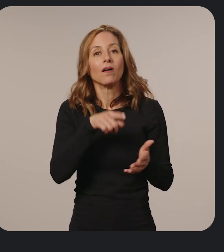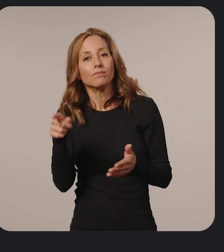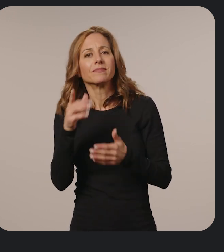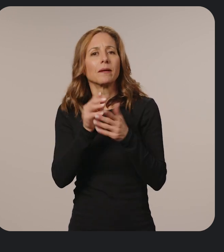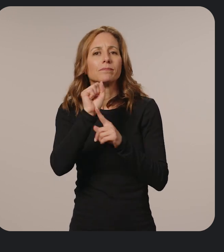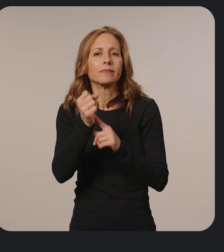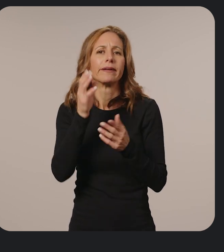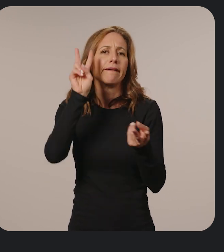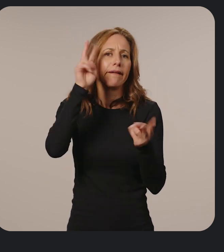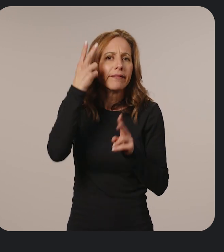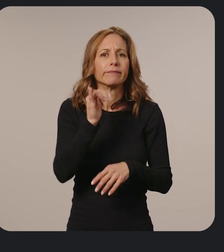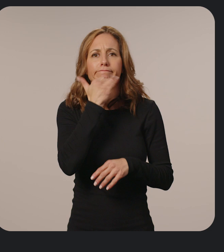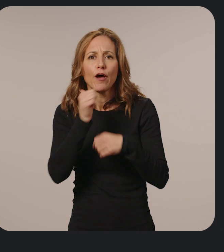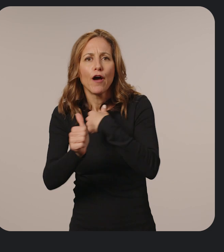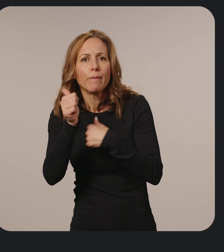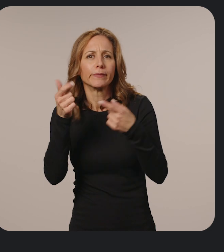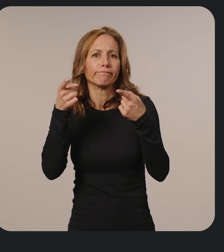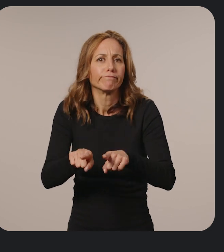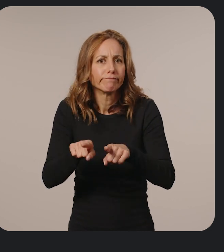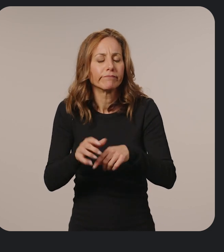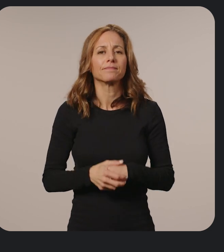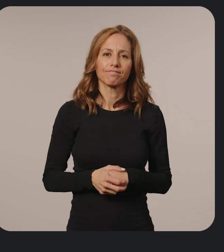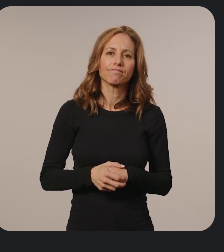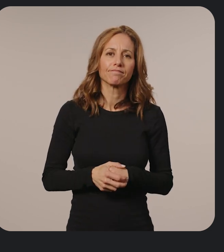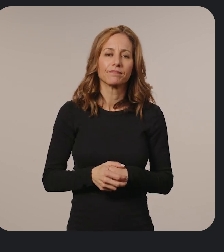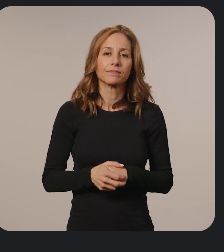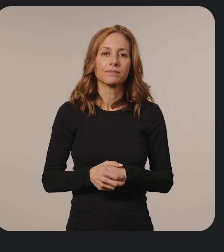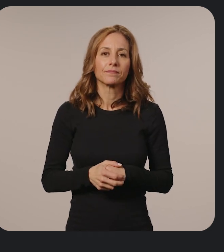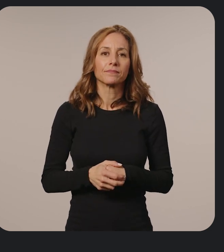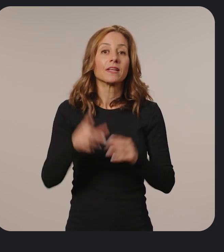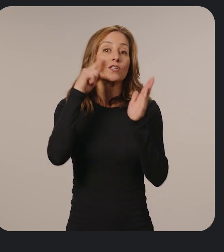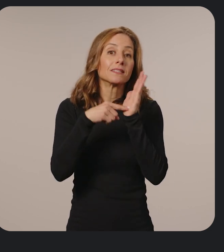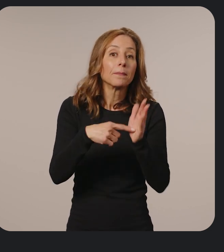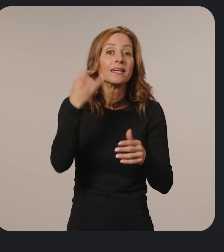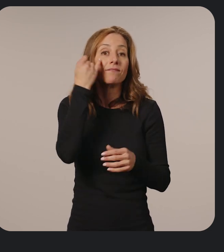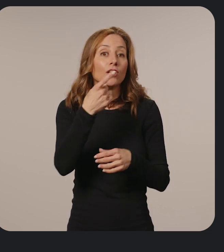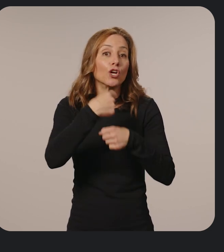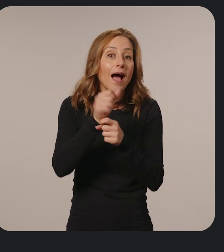For example, what if you created an app that helps writers get inspired when creating scenes for their book?